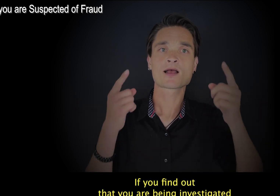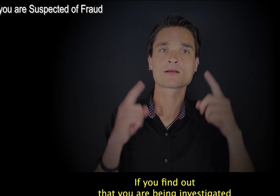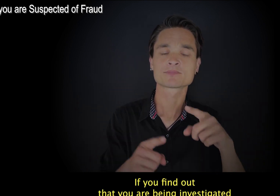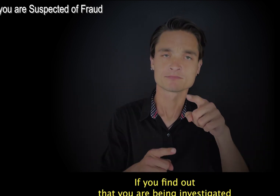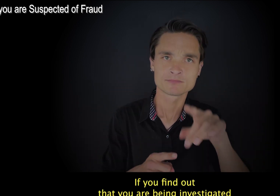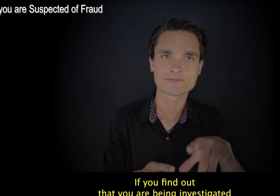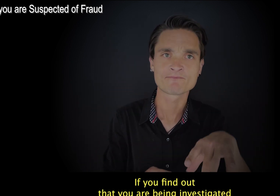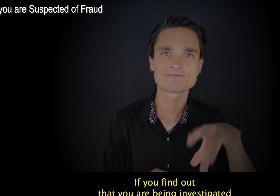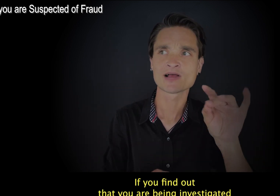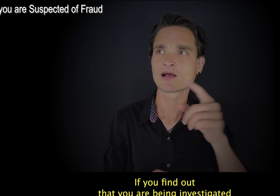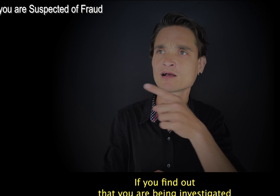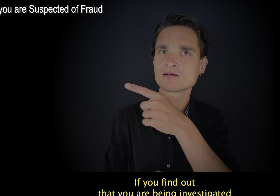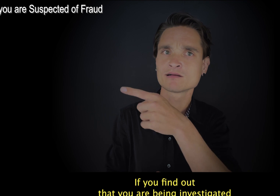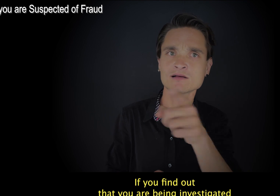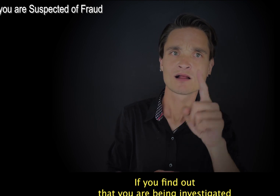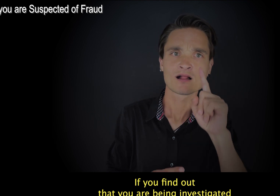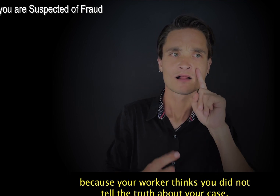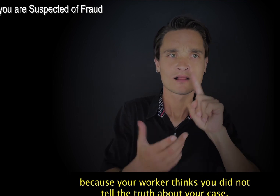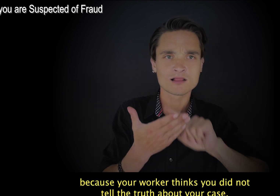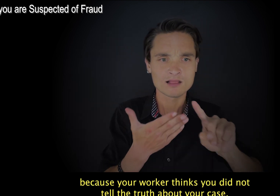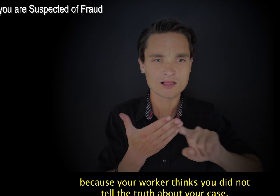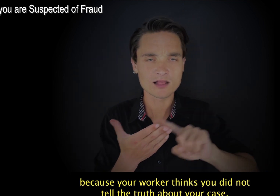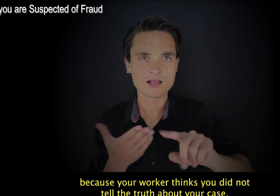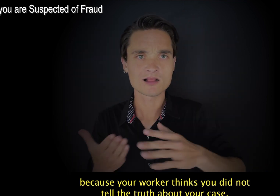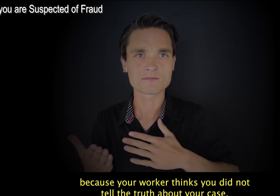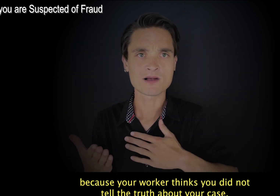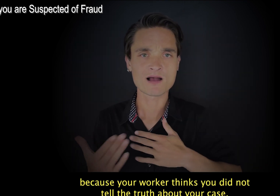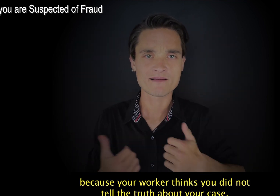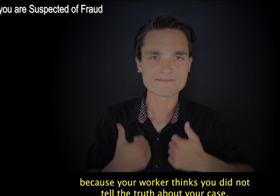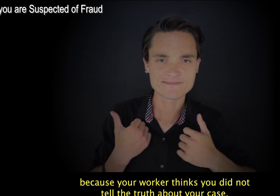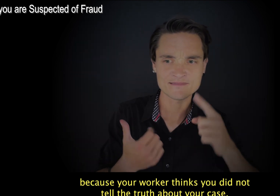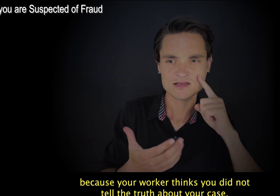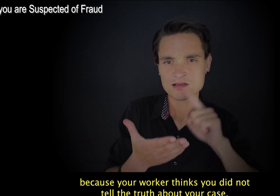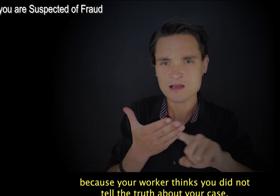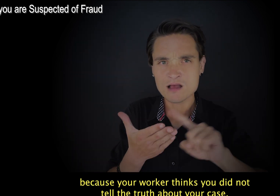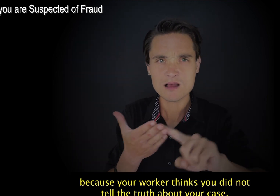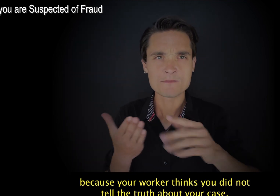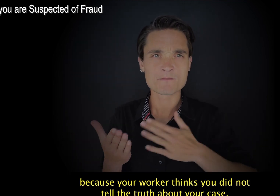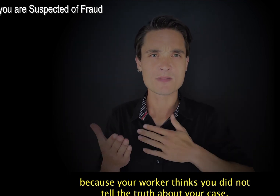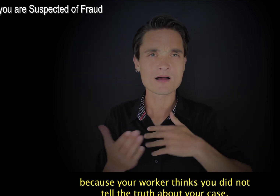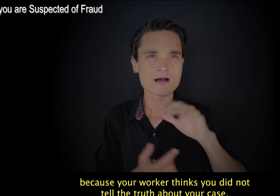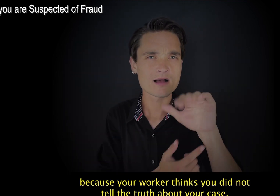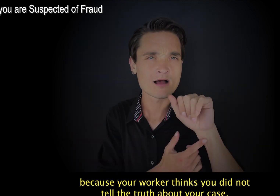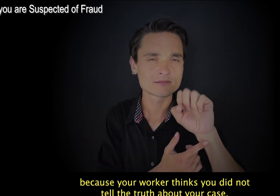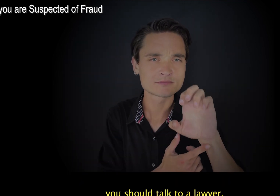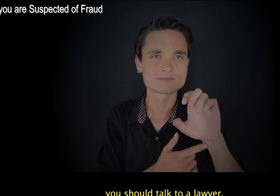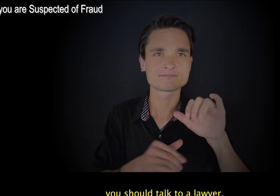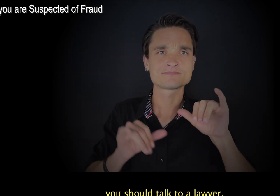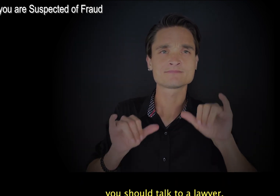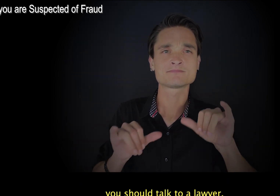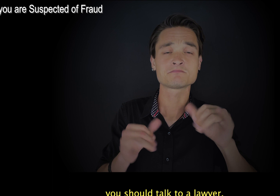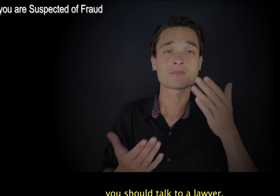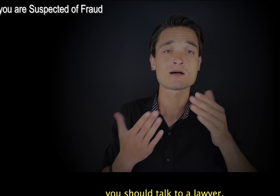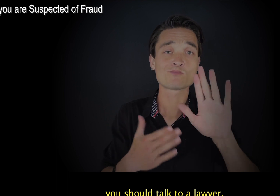If you find out that you are being investigated because your worker thinks you did not tell the truth about your case, you should talk to a lawyer.